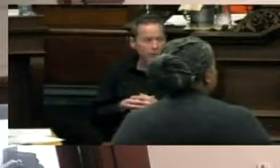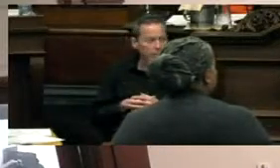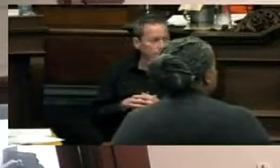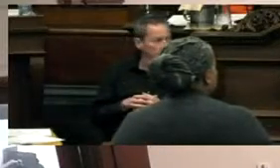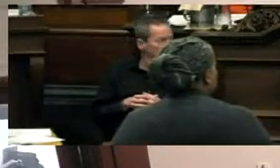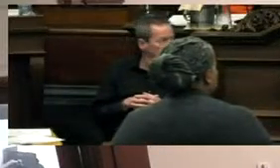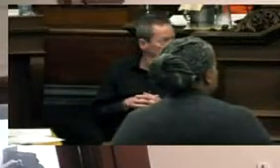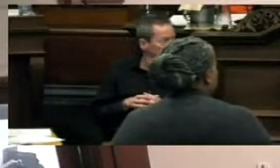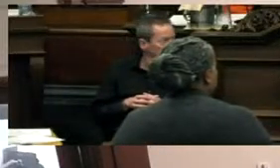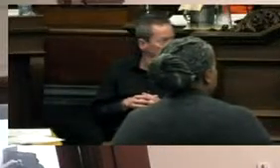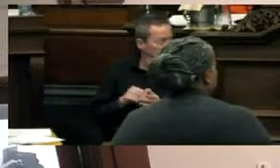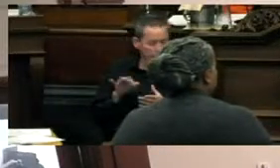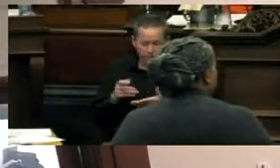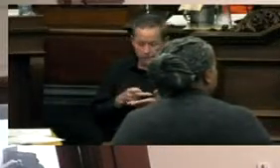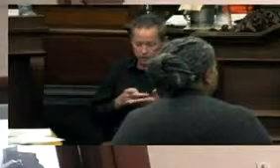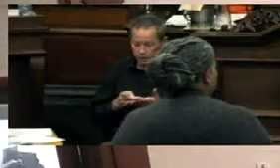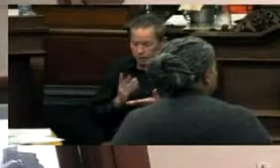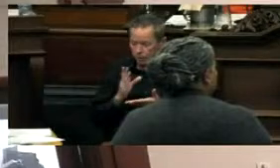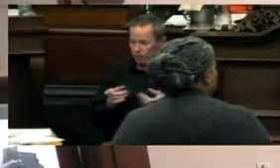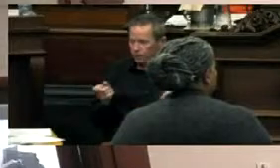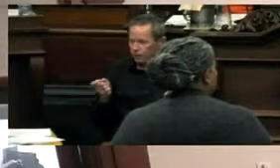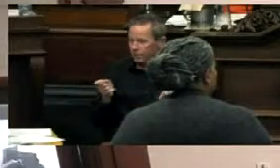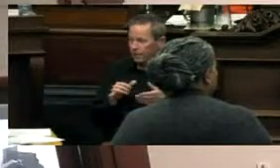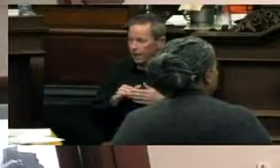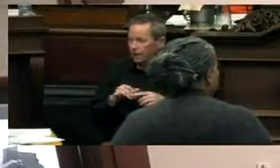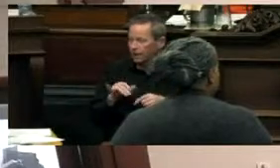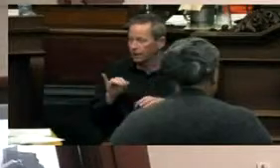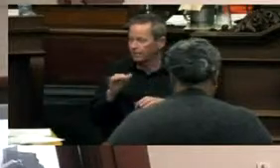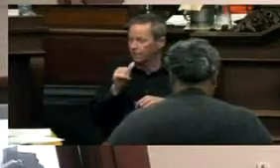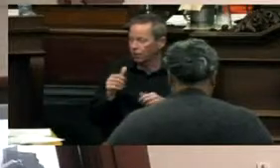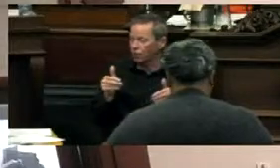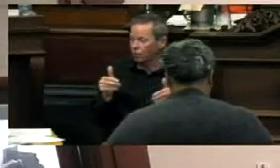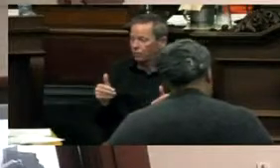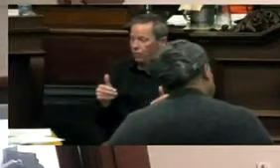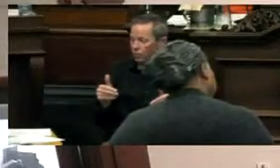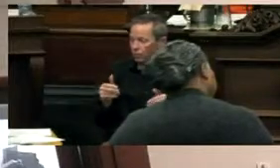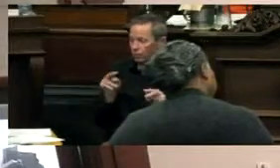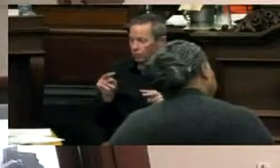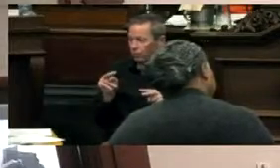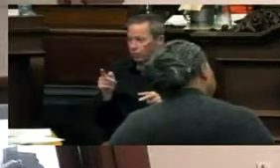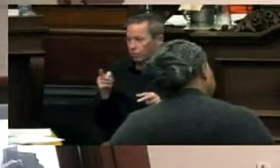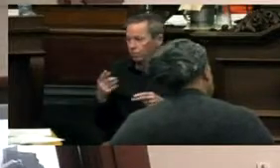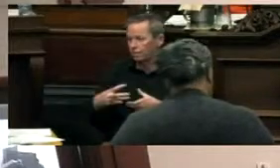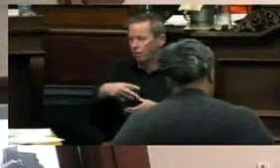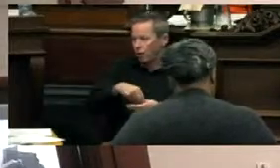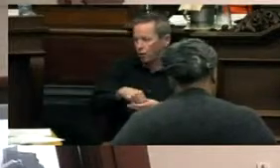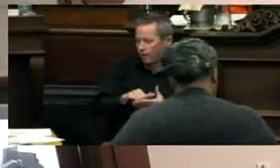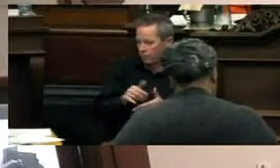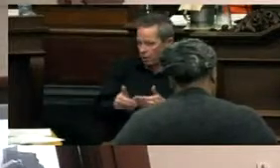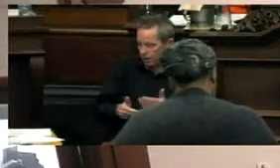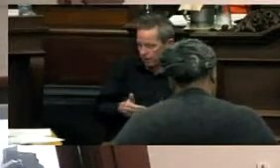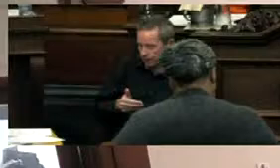thank you for all of your input on this. And if this, you know,